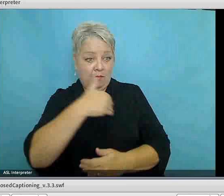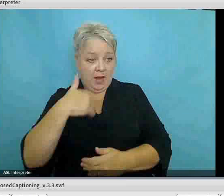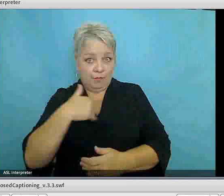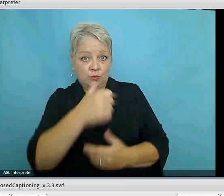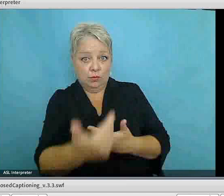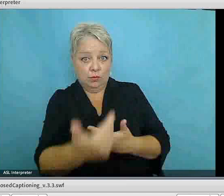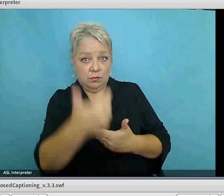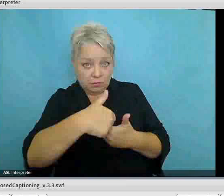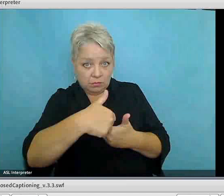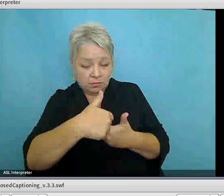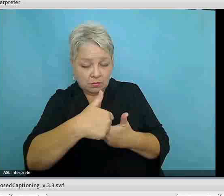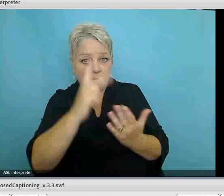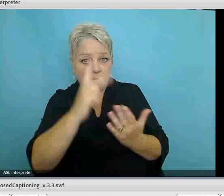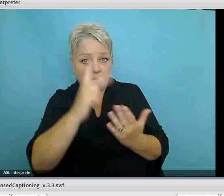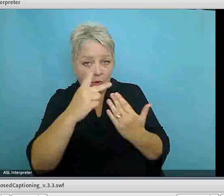in the program.